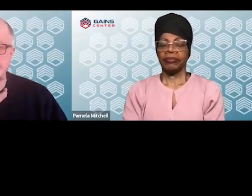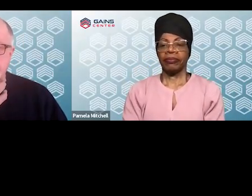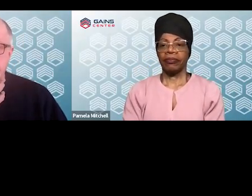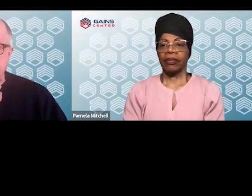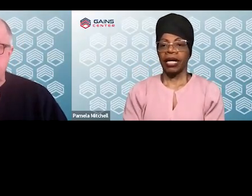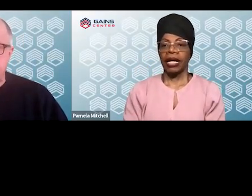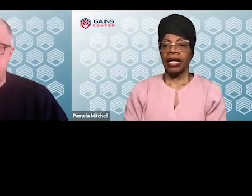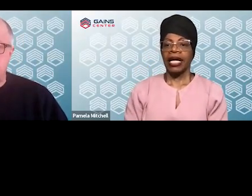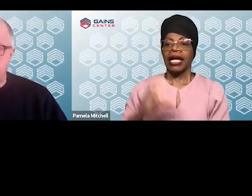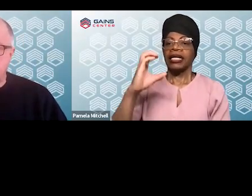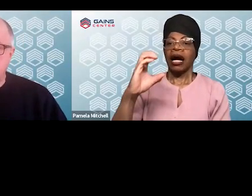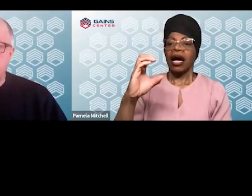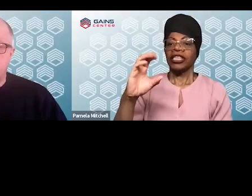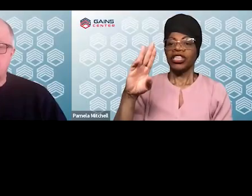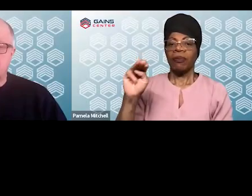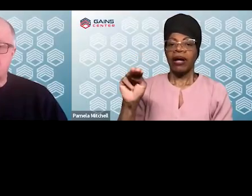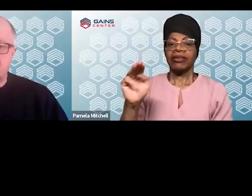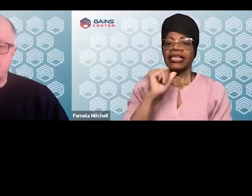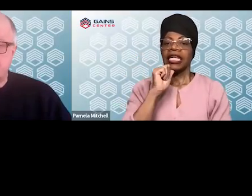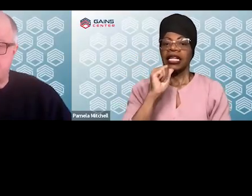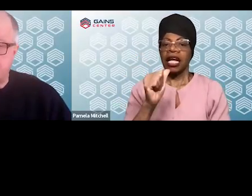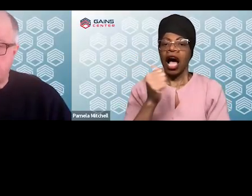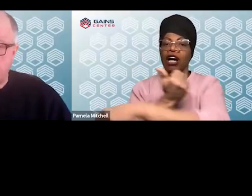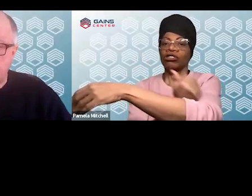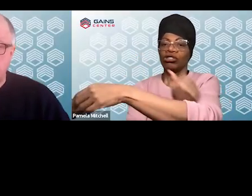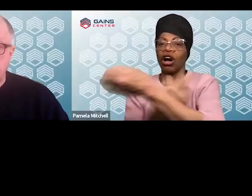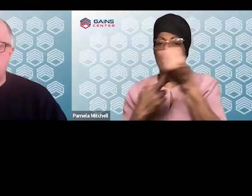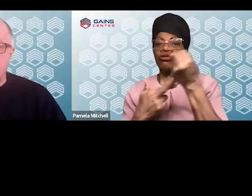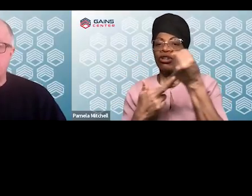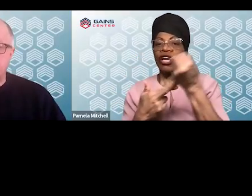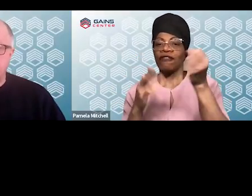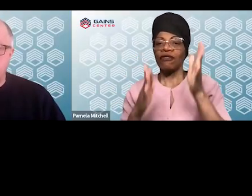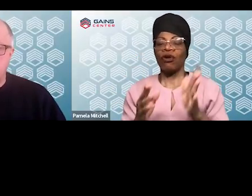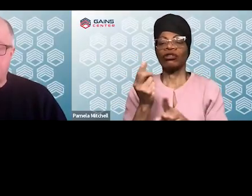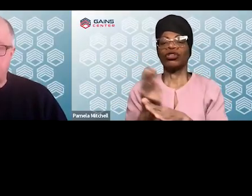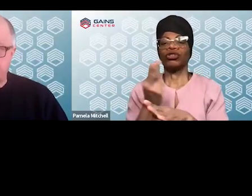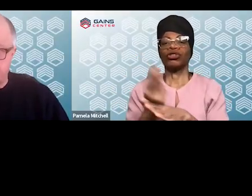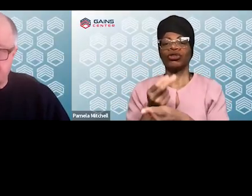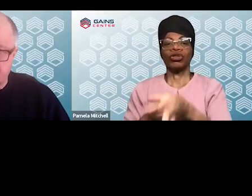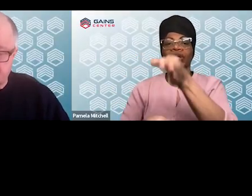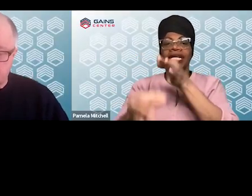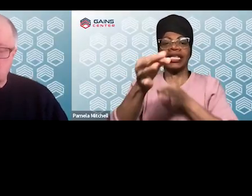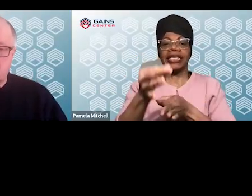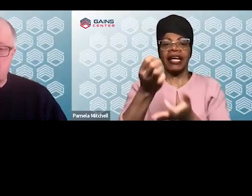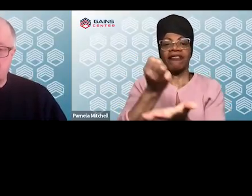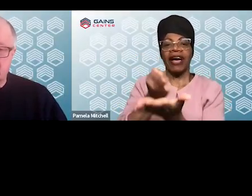So CM is a non-drug reinforcer that's used in exchange for evidence of drug abstinence, for the most part.